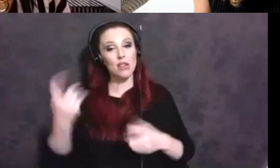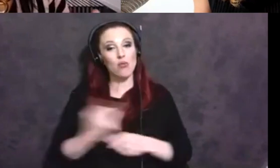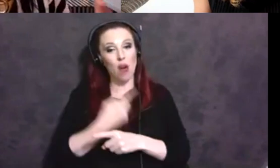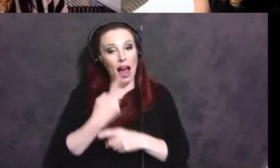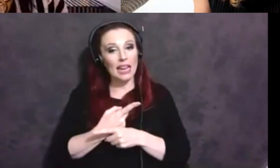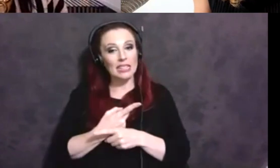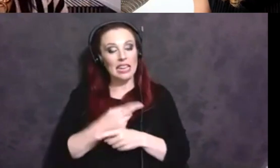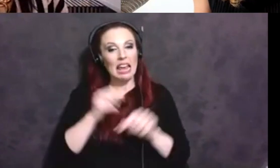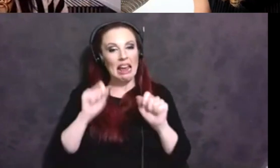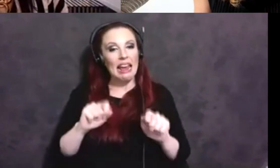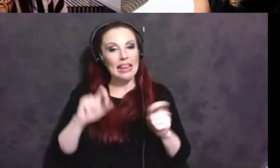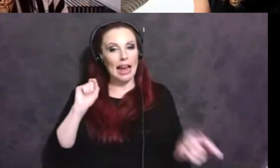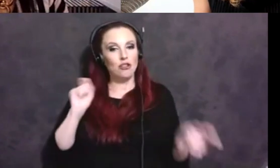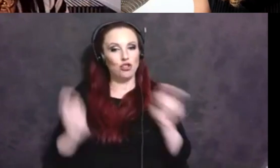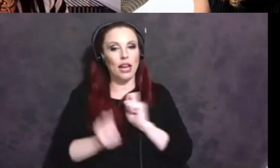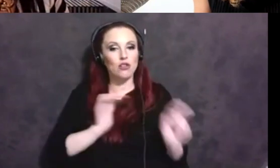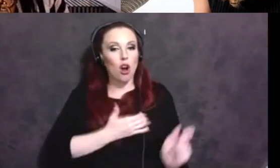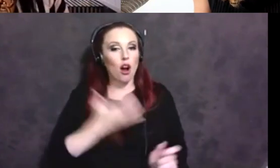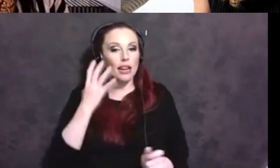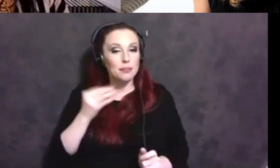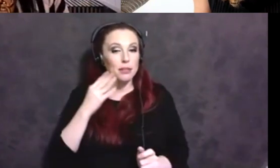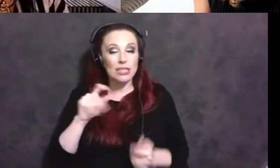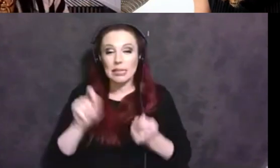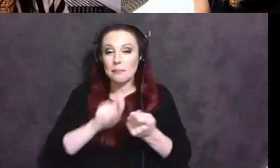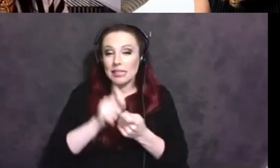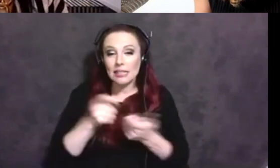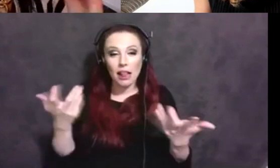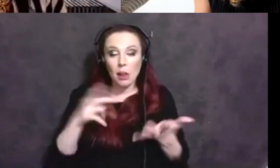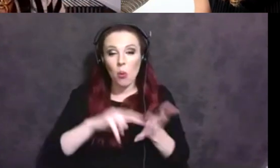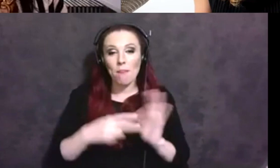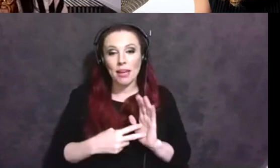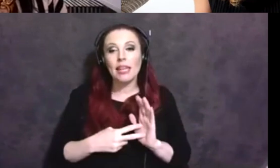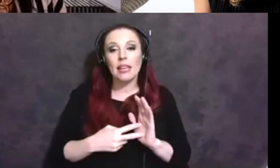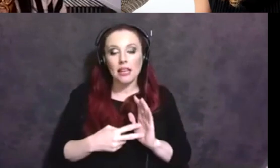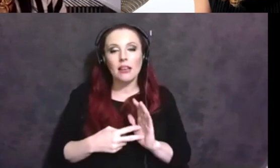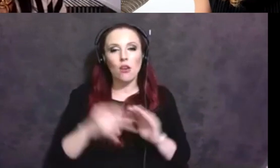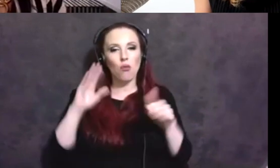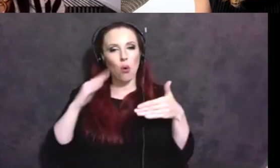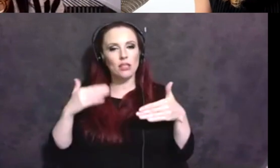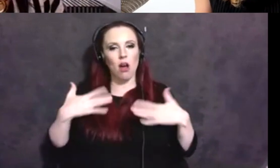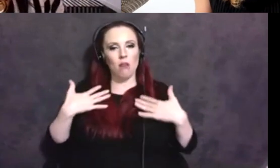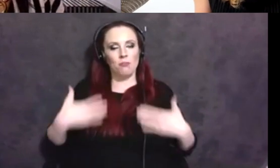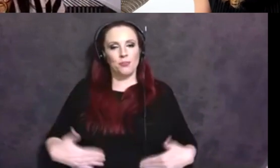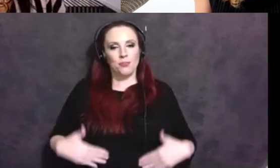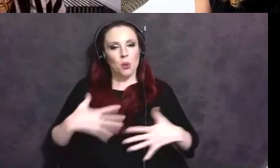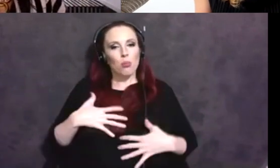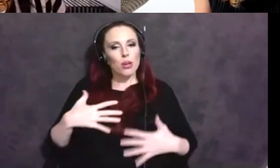all day long. It's free. Most of us are doing it wrong. If we were to just do it right,